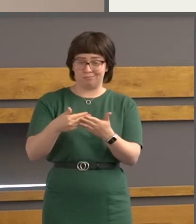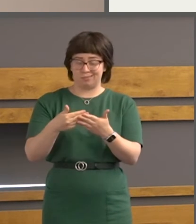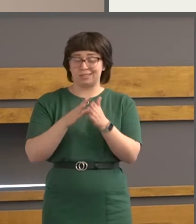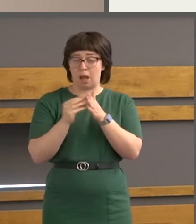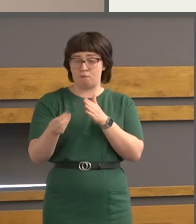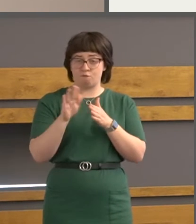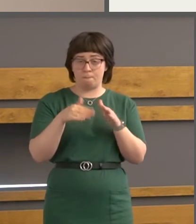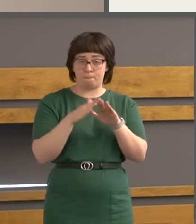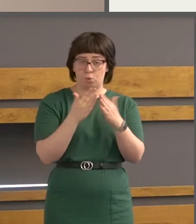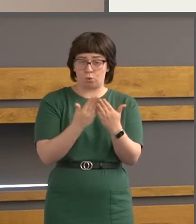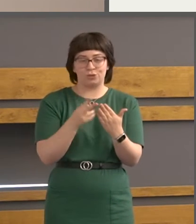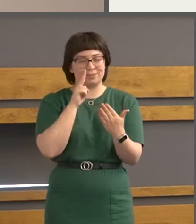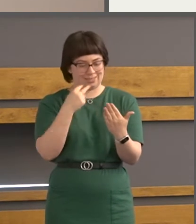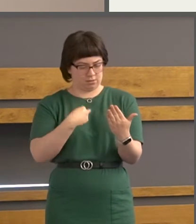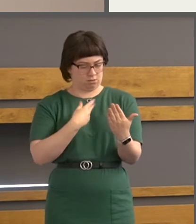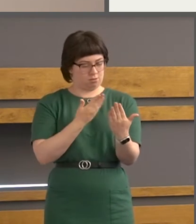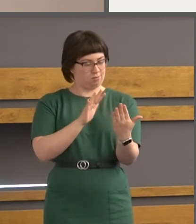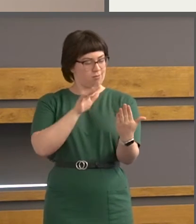and you will see your own reflection in them as you read them.